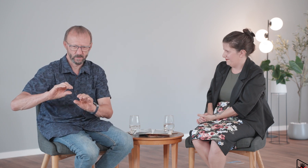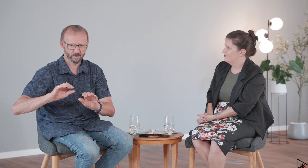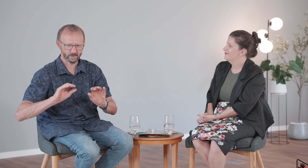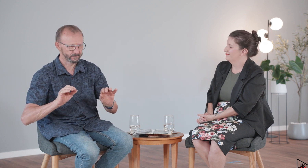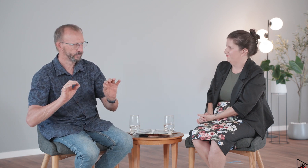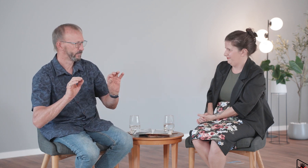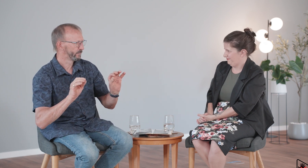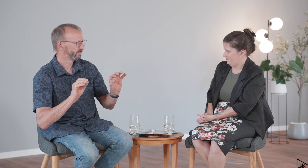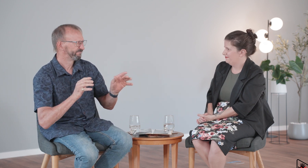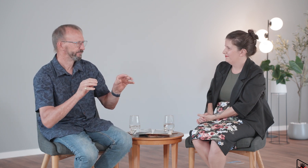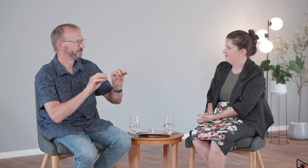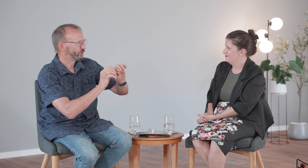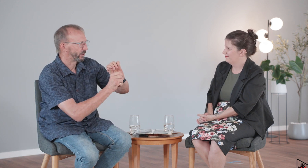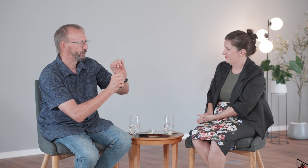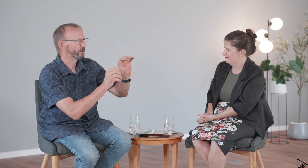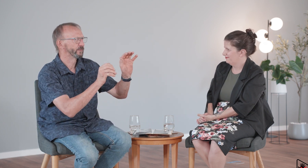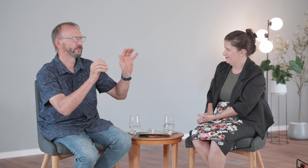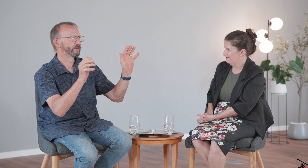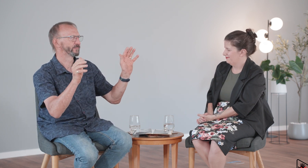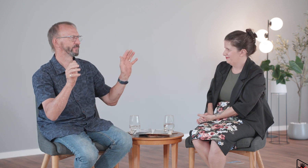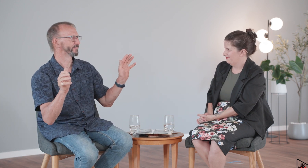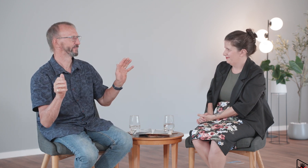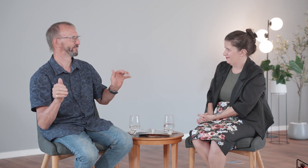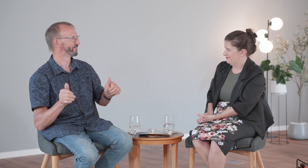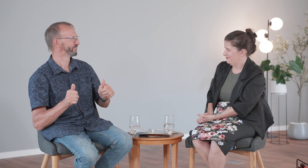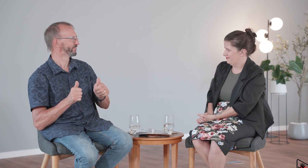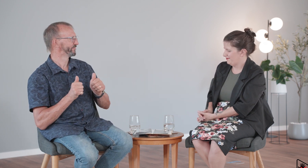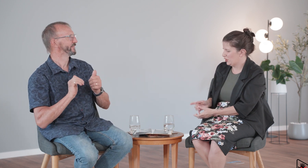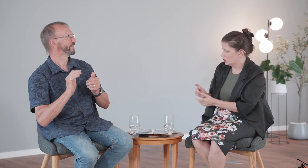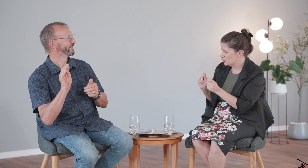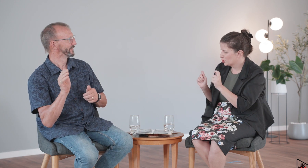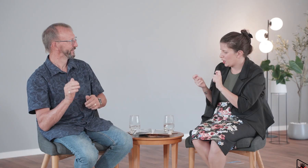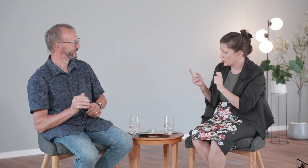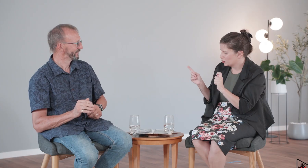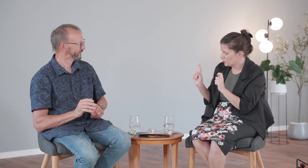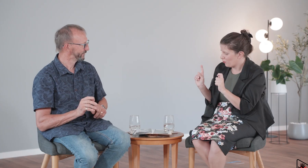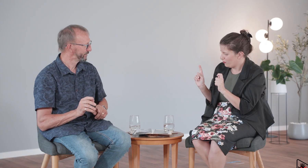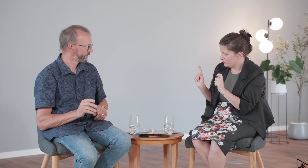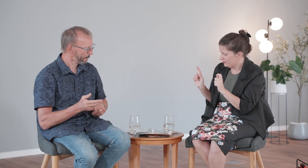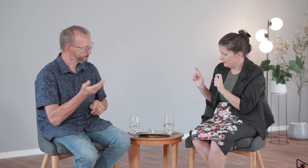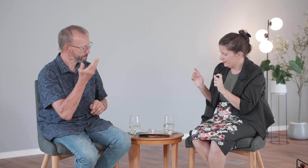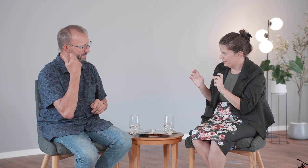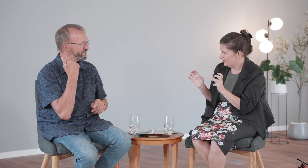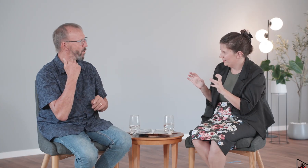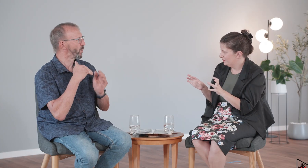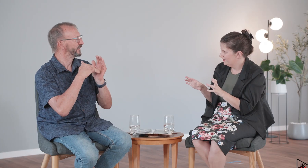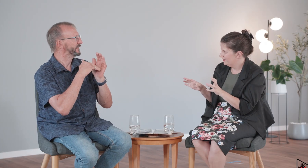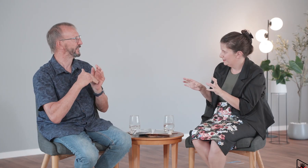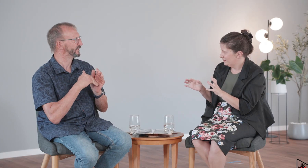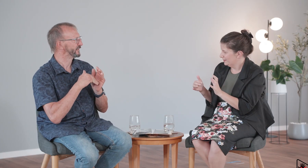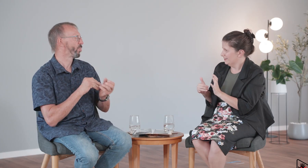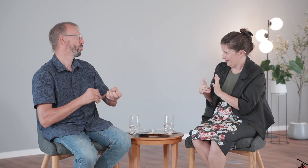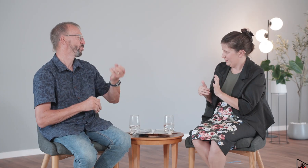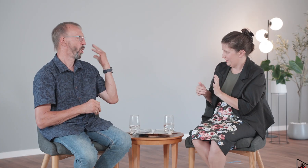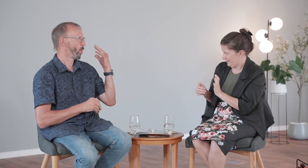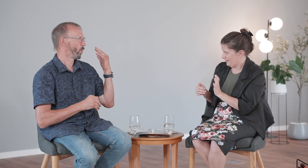we would then replace with new components. Okay. And so what components? Well, like we'd throw out